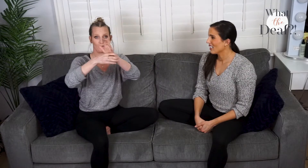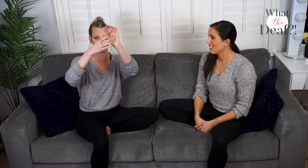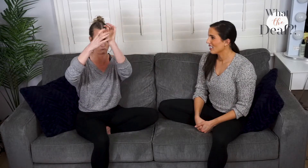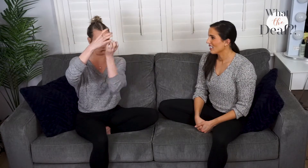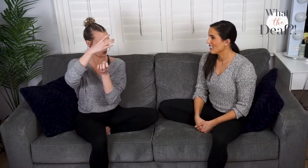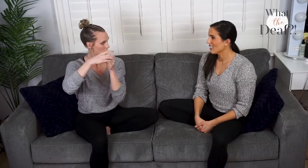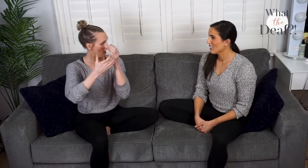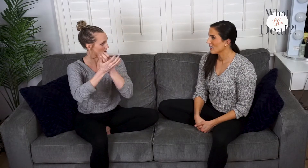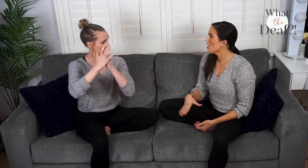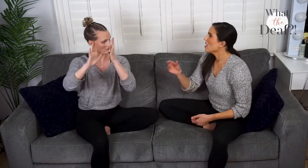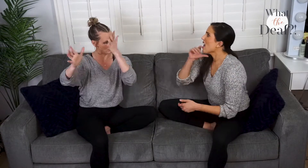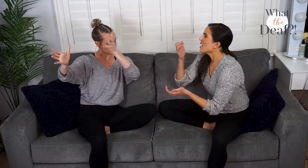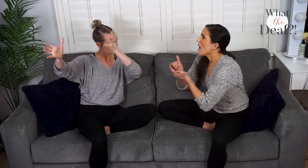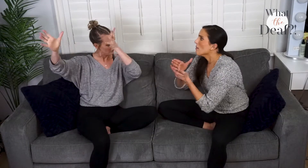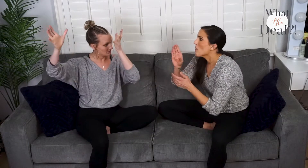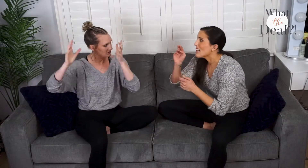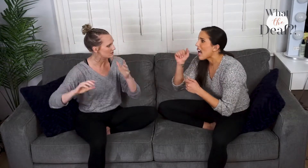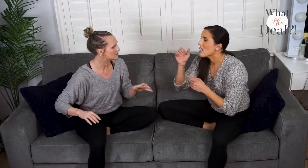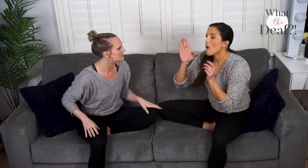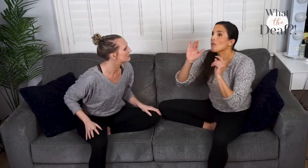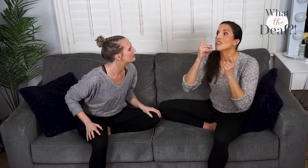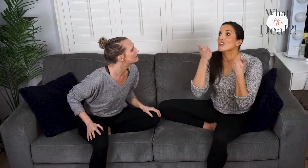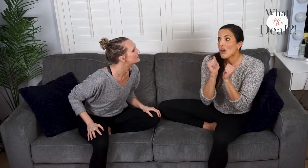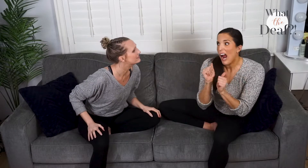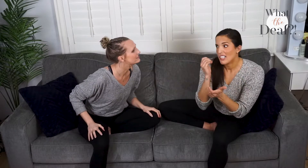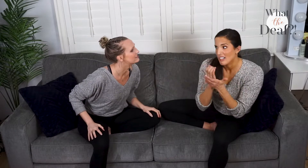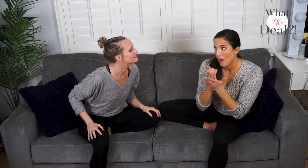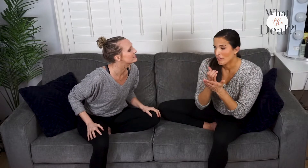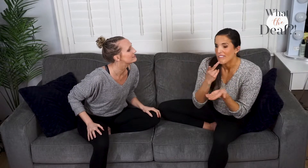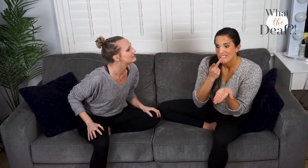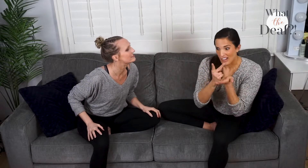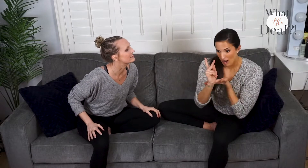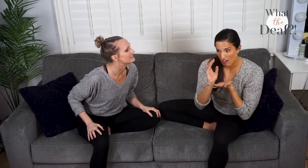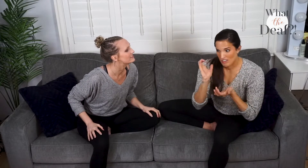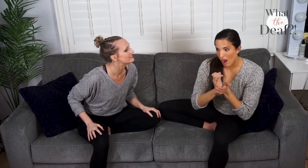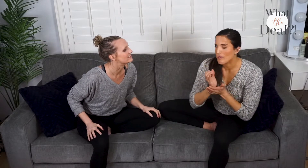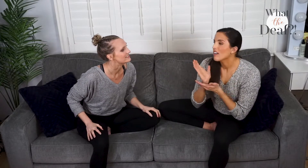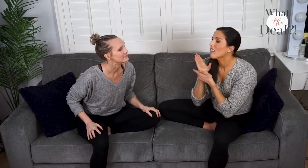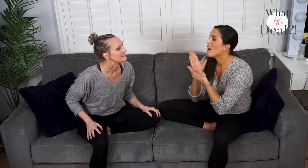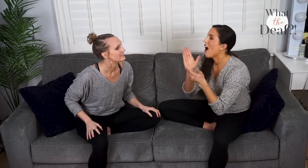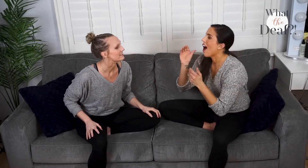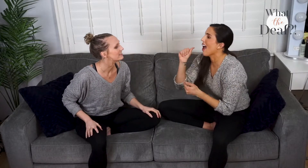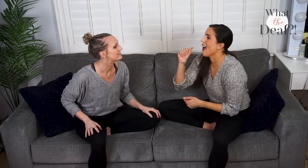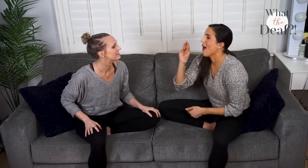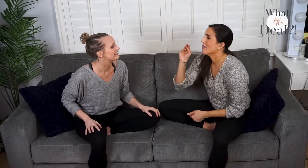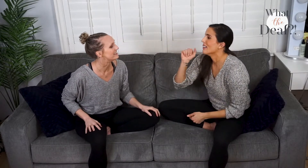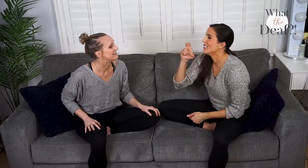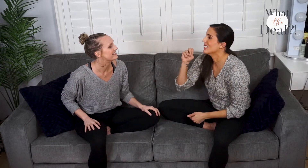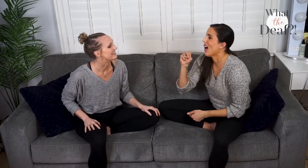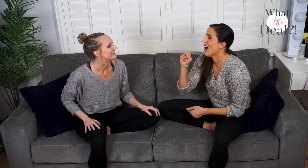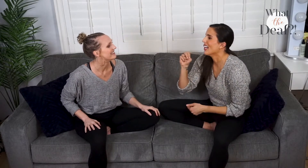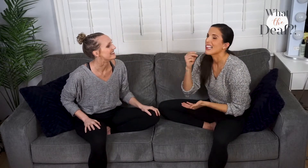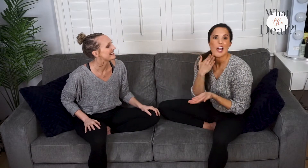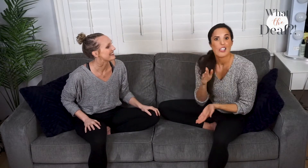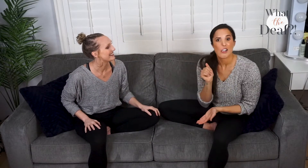out 'cause the spider fell into the cup. No, no, not the cup. We tried the cup. We failed the cup. It was an Amazon--